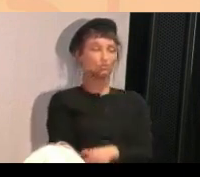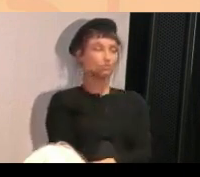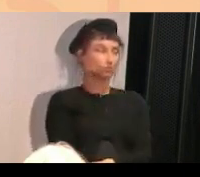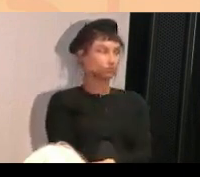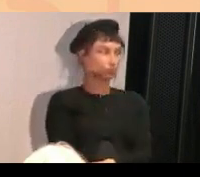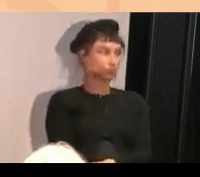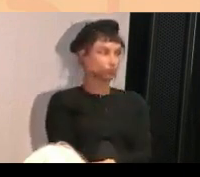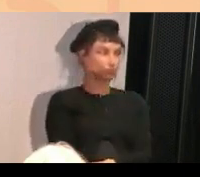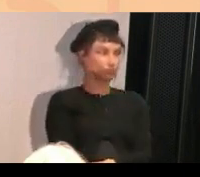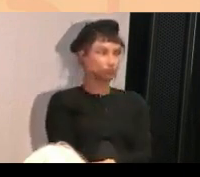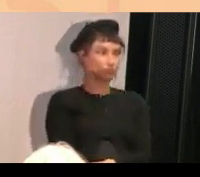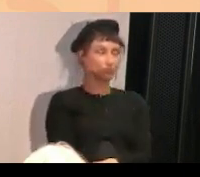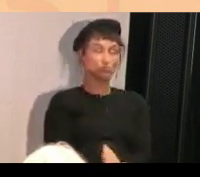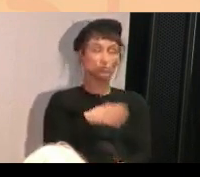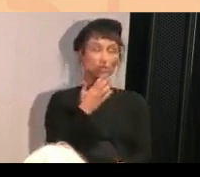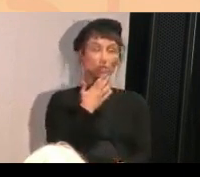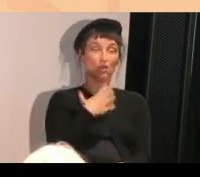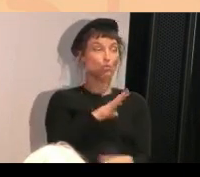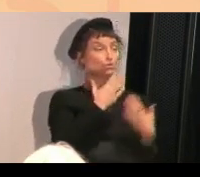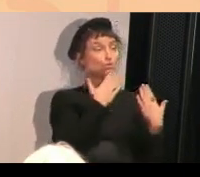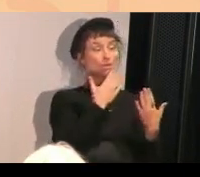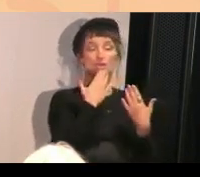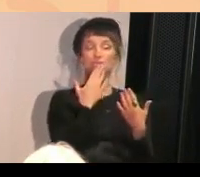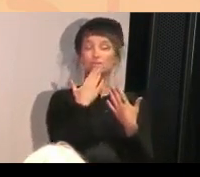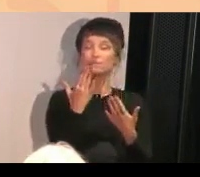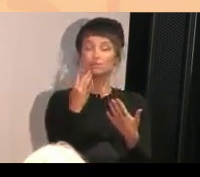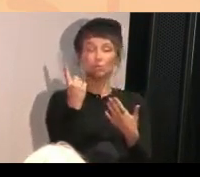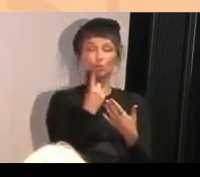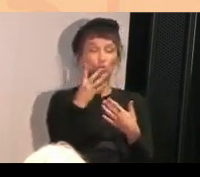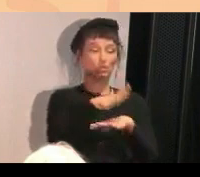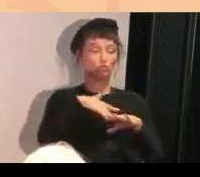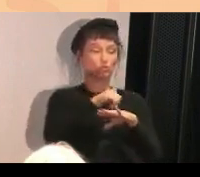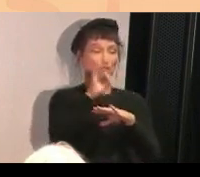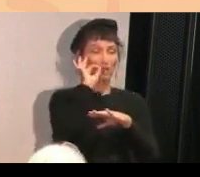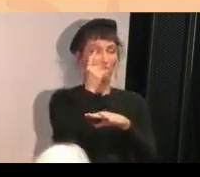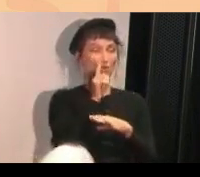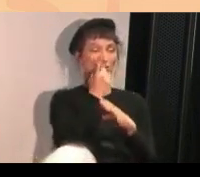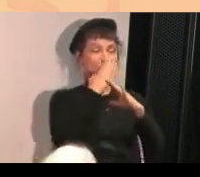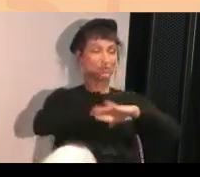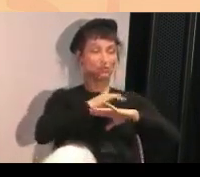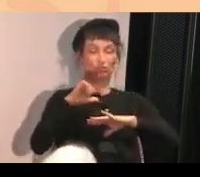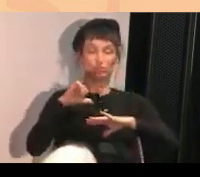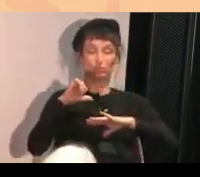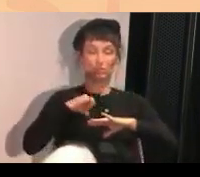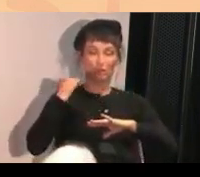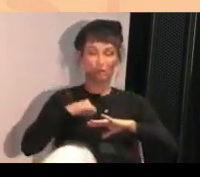I would also like to extend my thanks to the Australia Council's First Nations staff who have